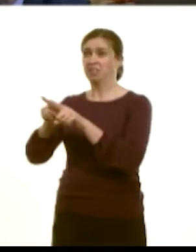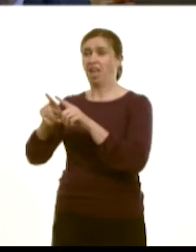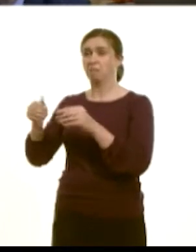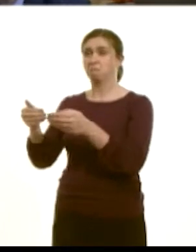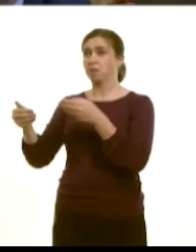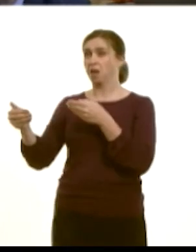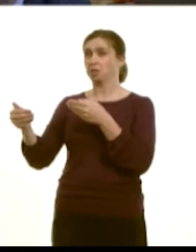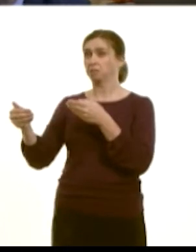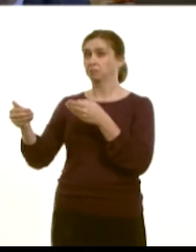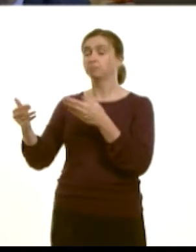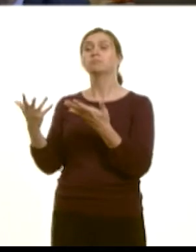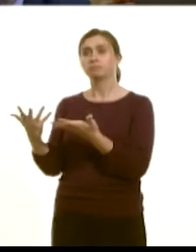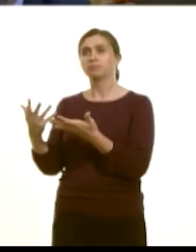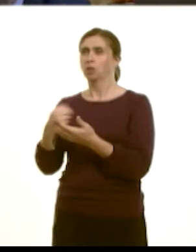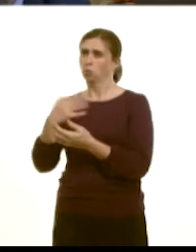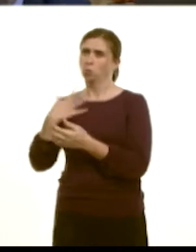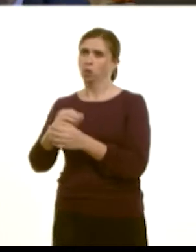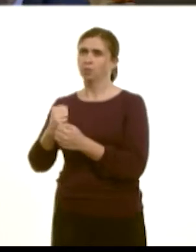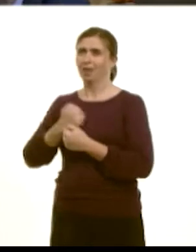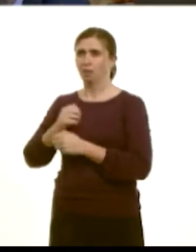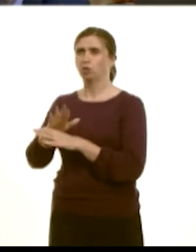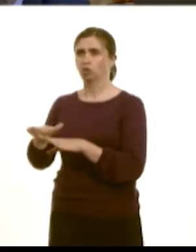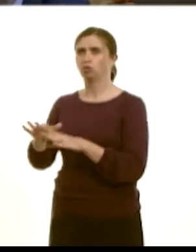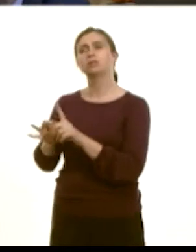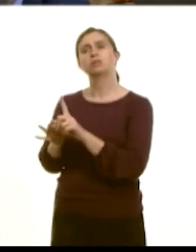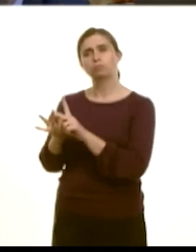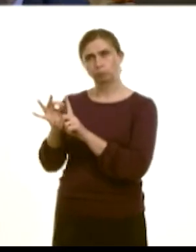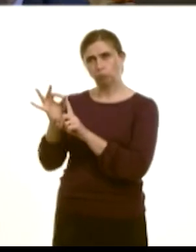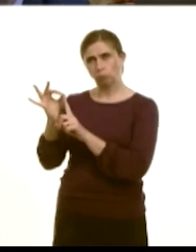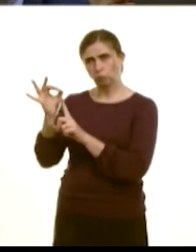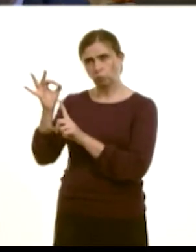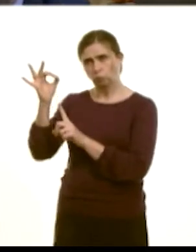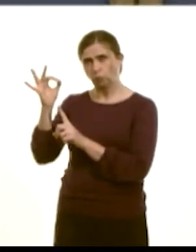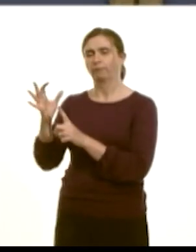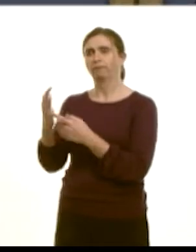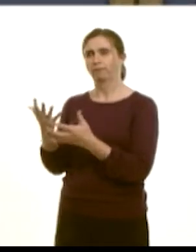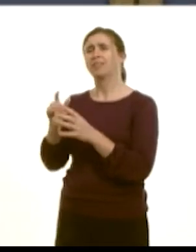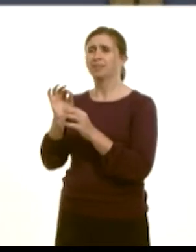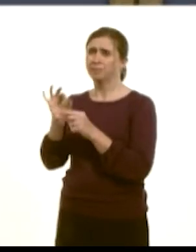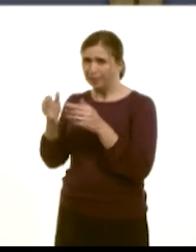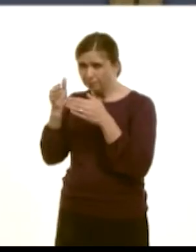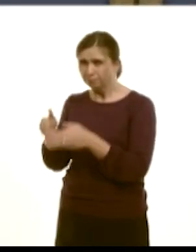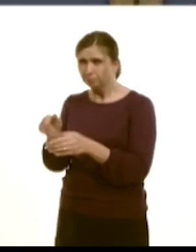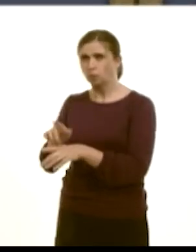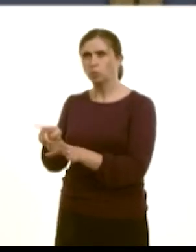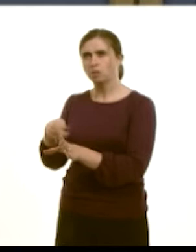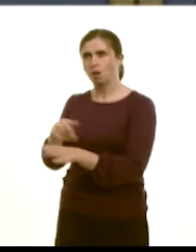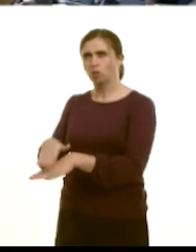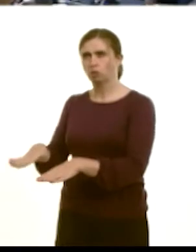that we all want to see for young children, particularly those at the youngest end of